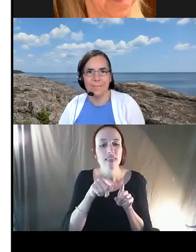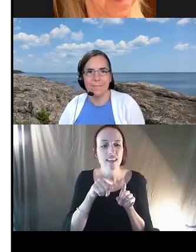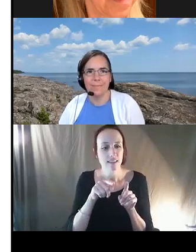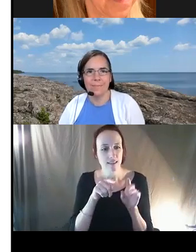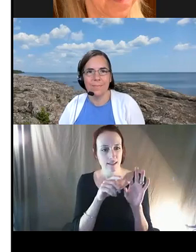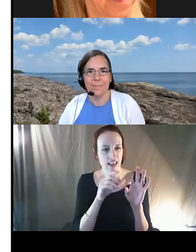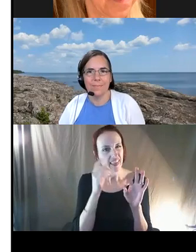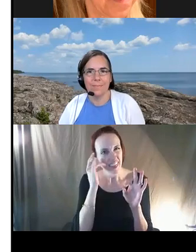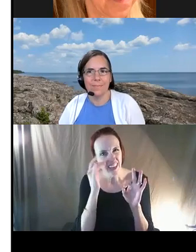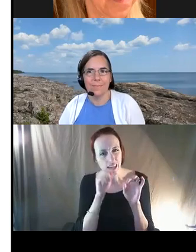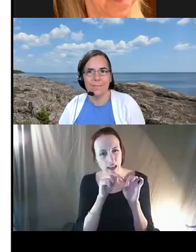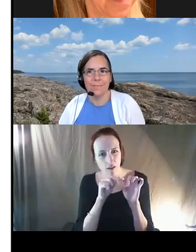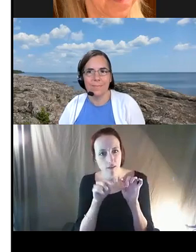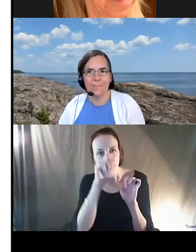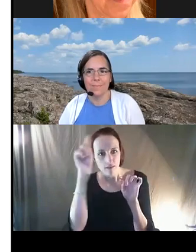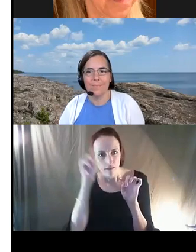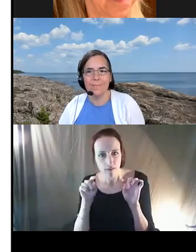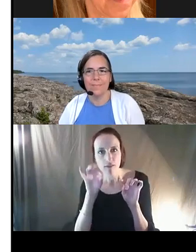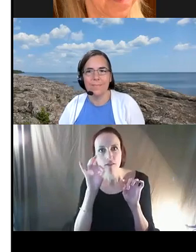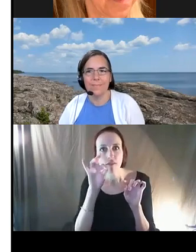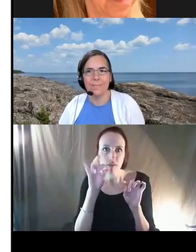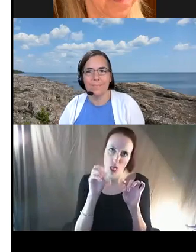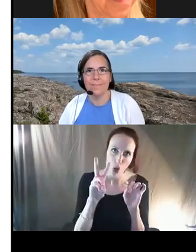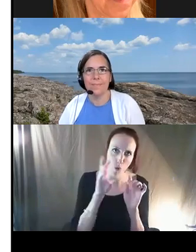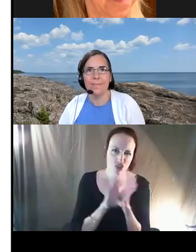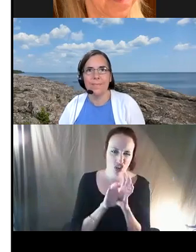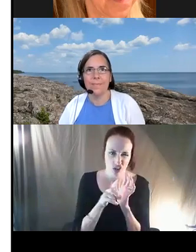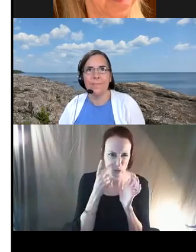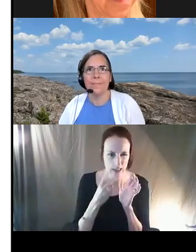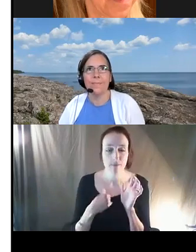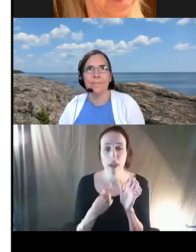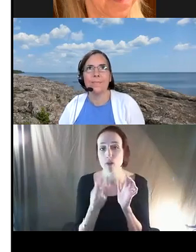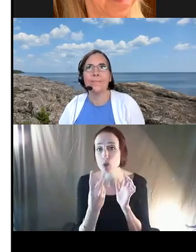has two pieces to it, there is the automatic